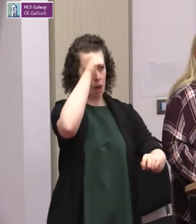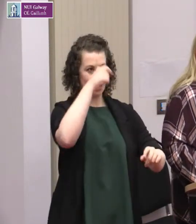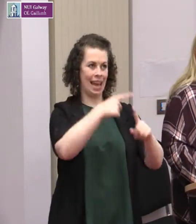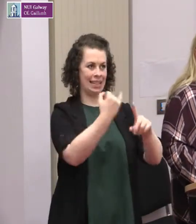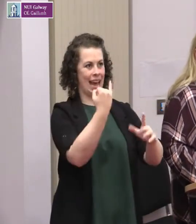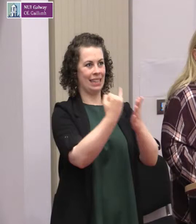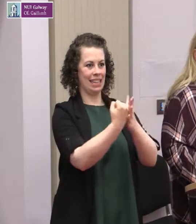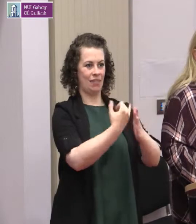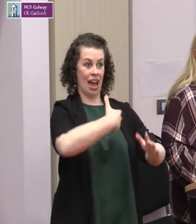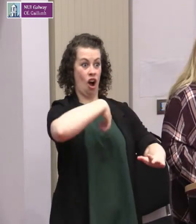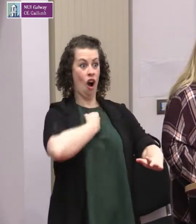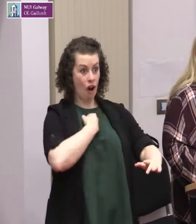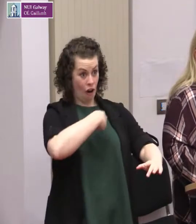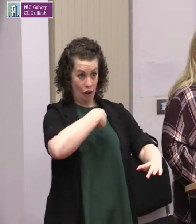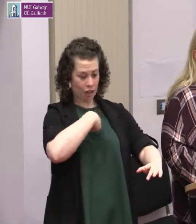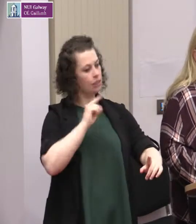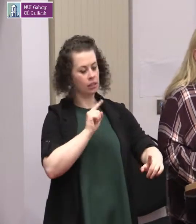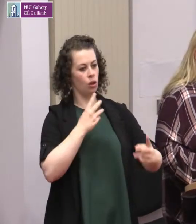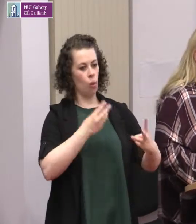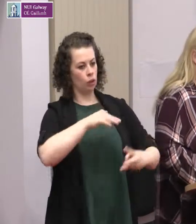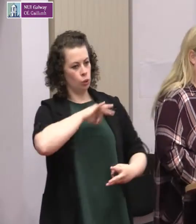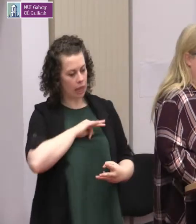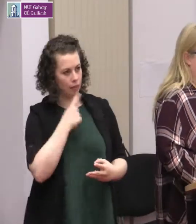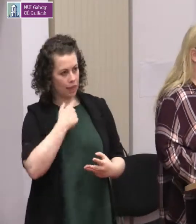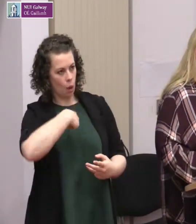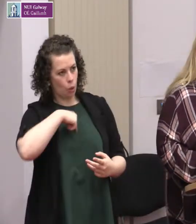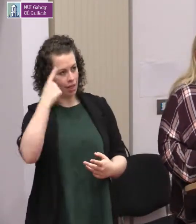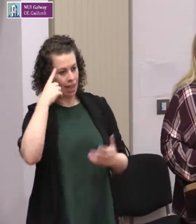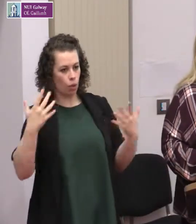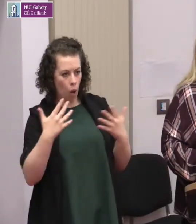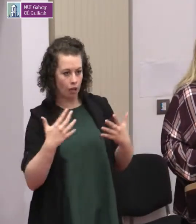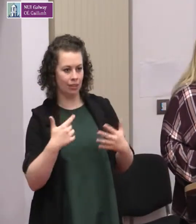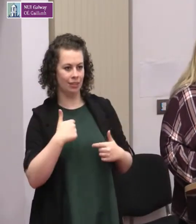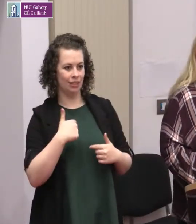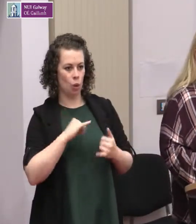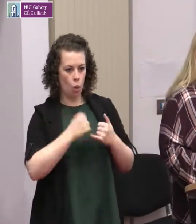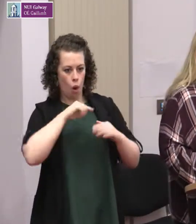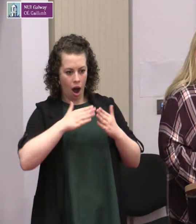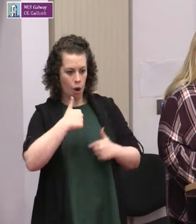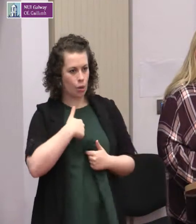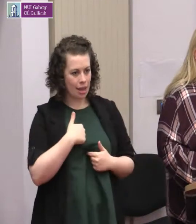how adopted adults and children are managed and categorised and defined.